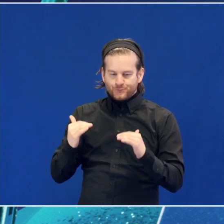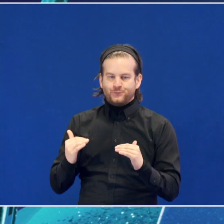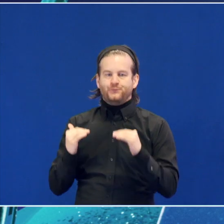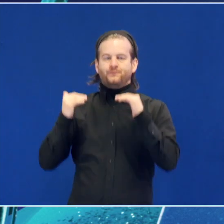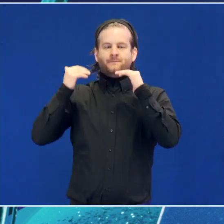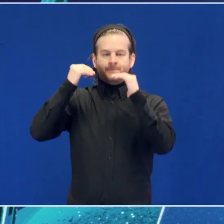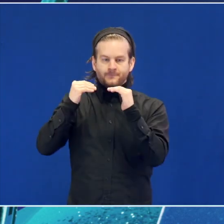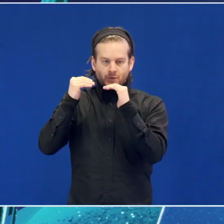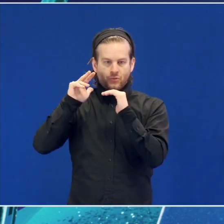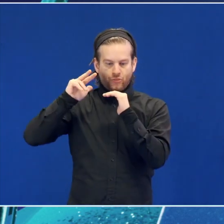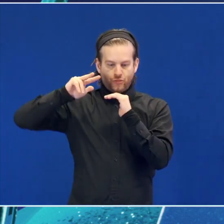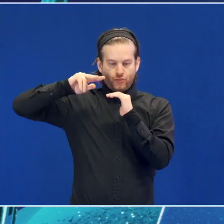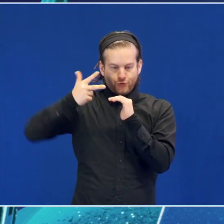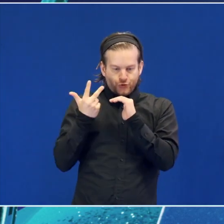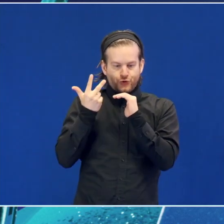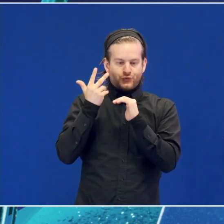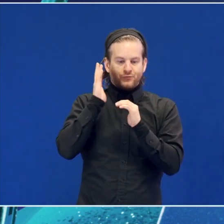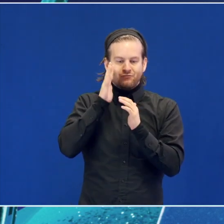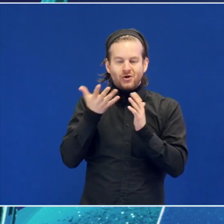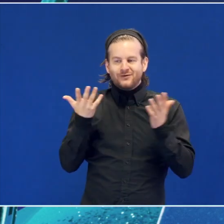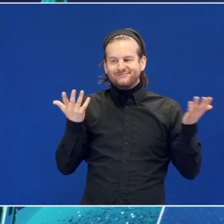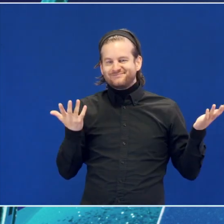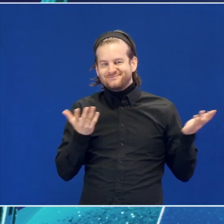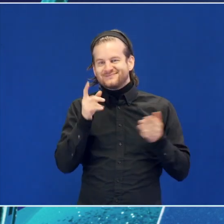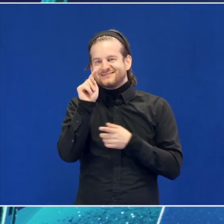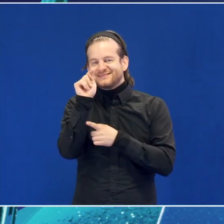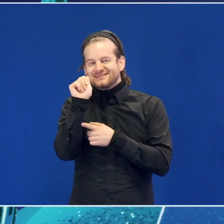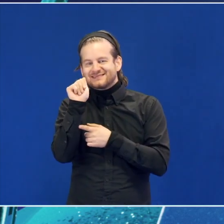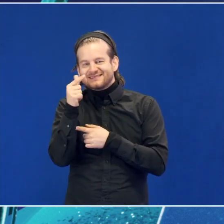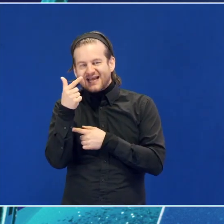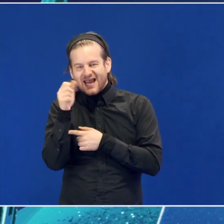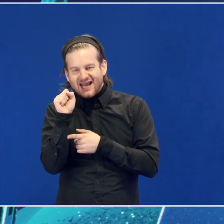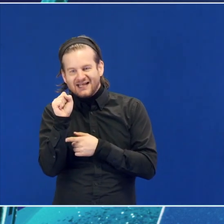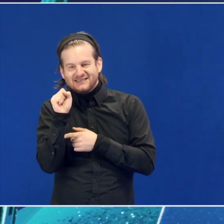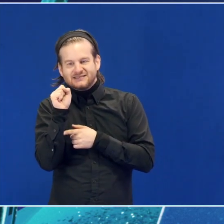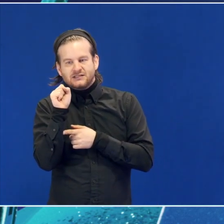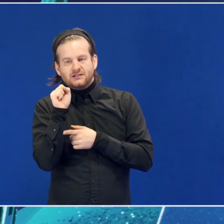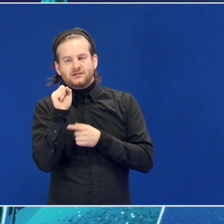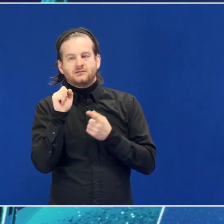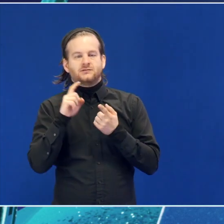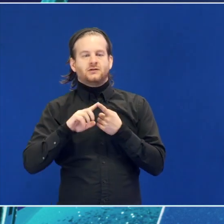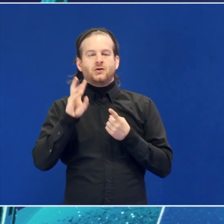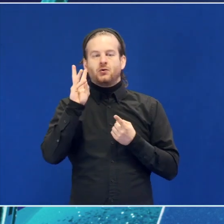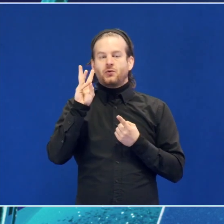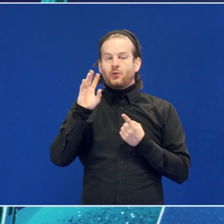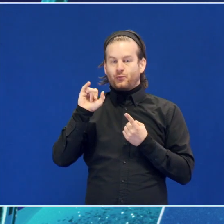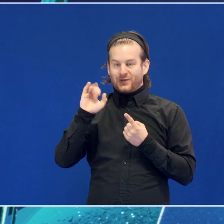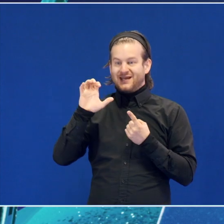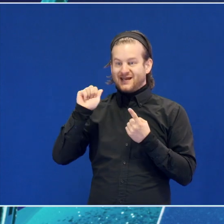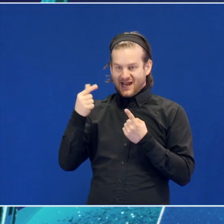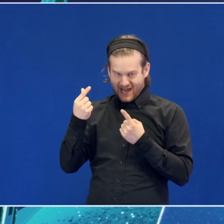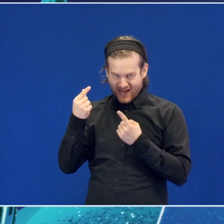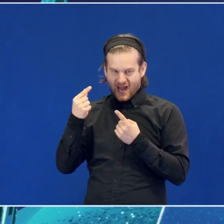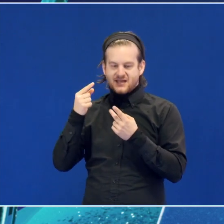from WCAG and turning it into the guidance and seeing like how the AI responded.